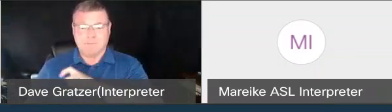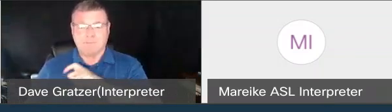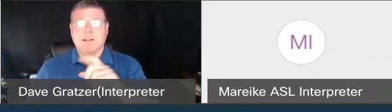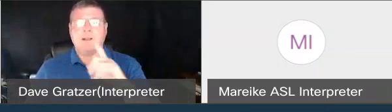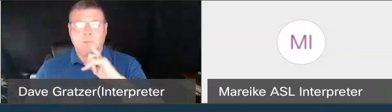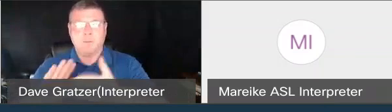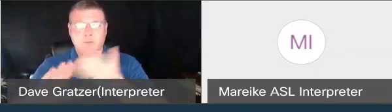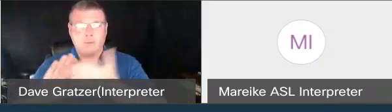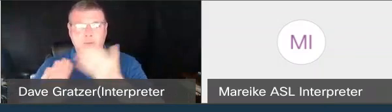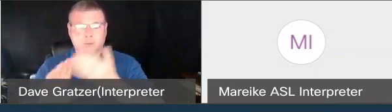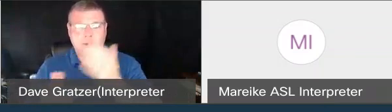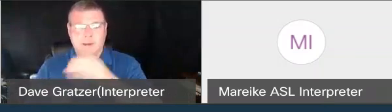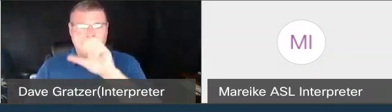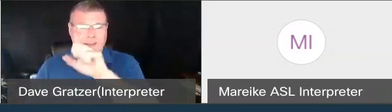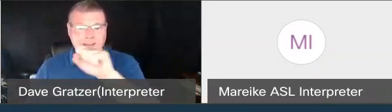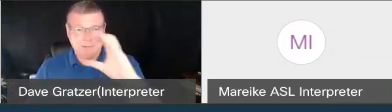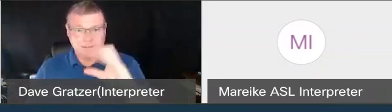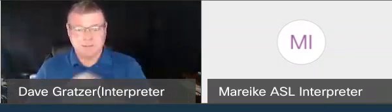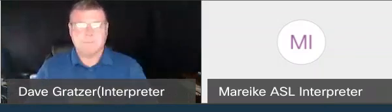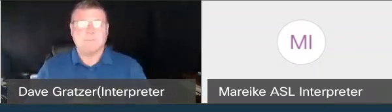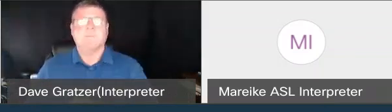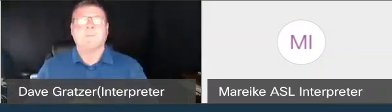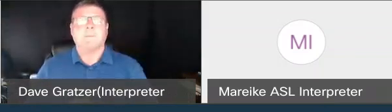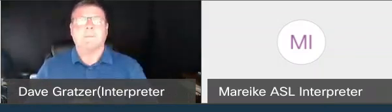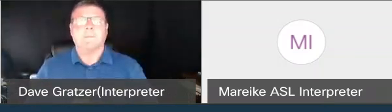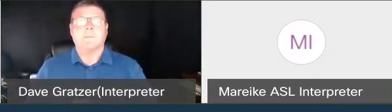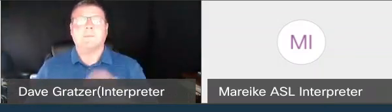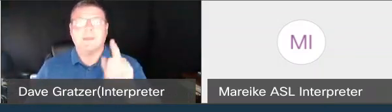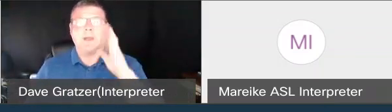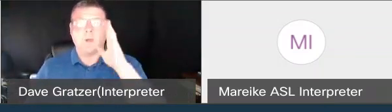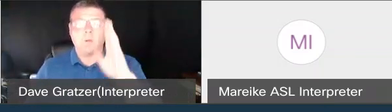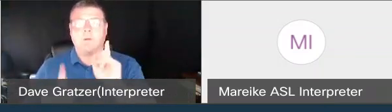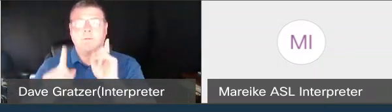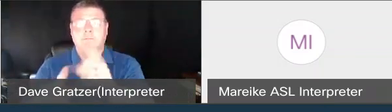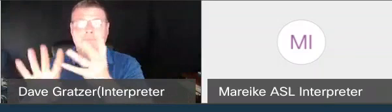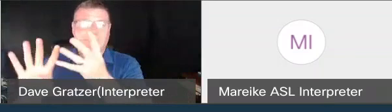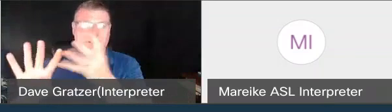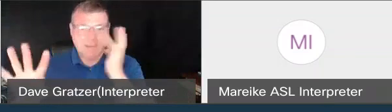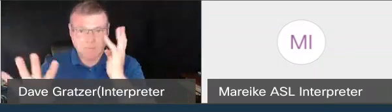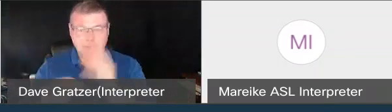our Serial Inebriate Program and Diversion Services, will attend lineups and talk to the officers